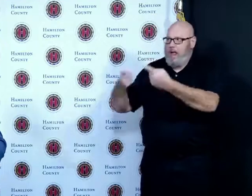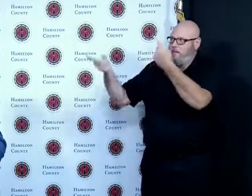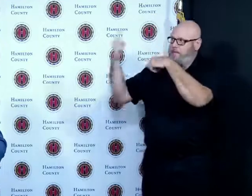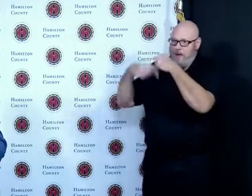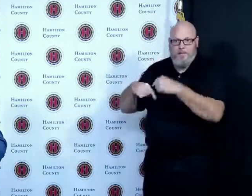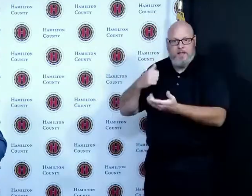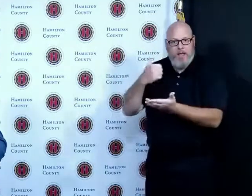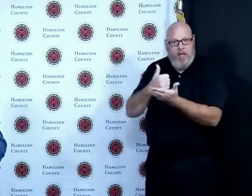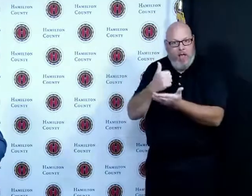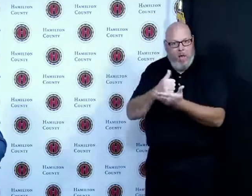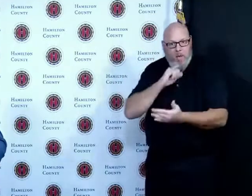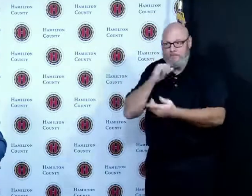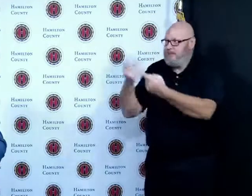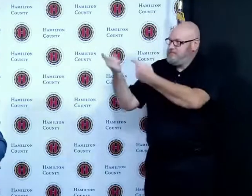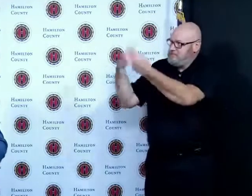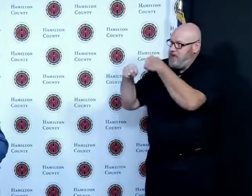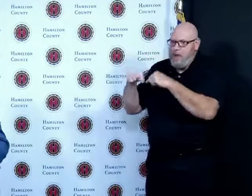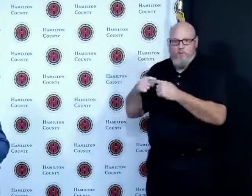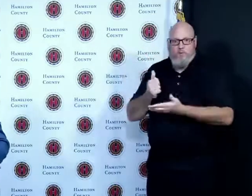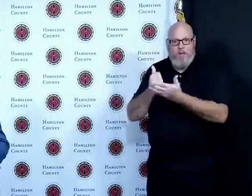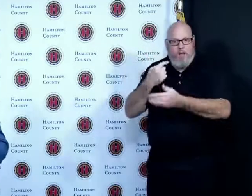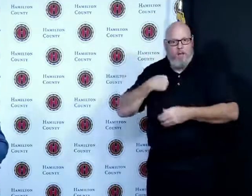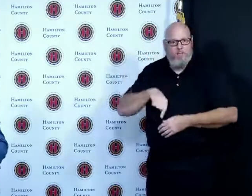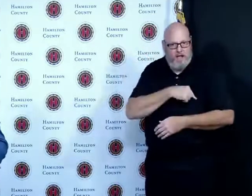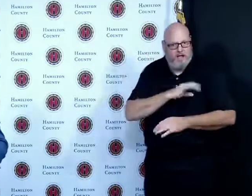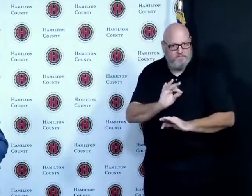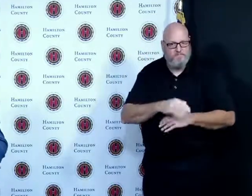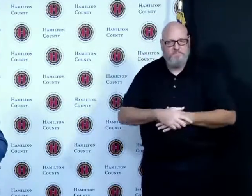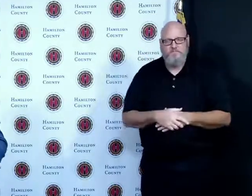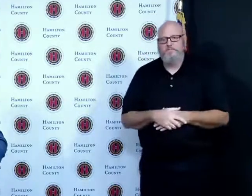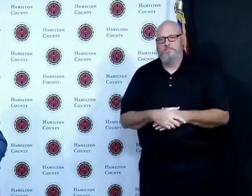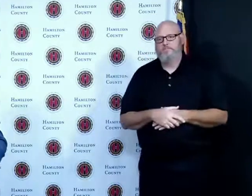and I'm really thankful for the positive feedback we are receiving my teams have been working hard